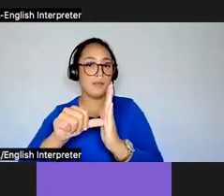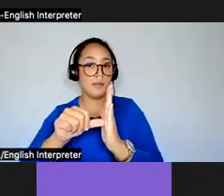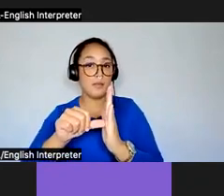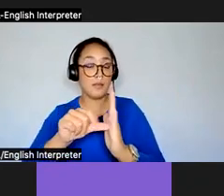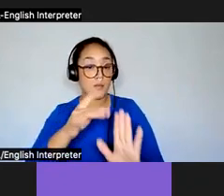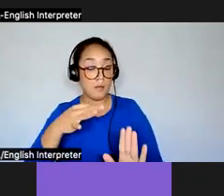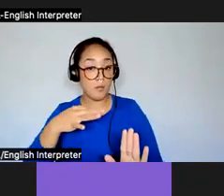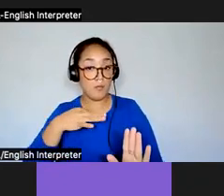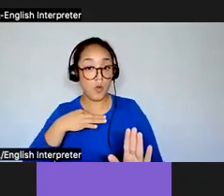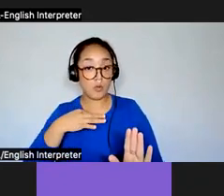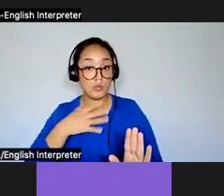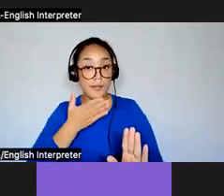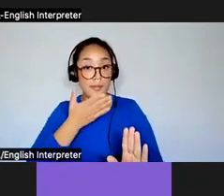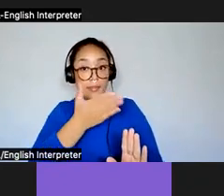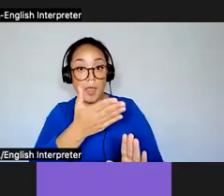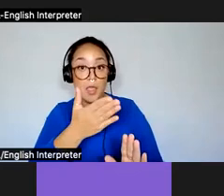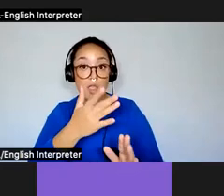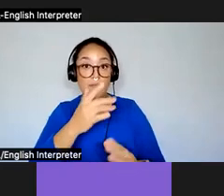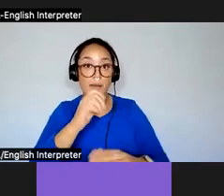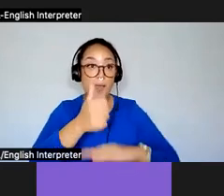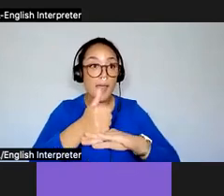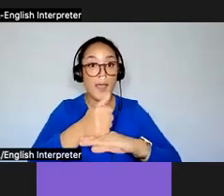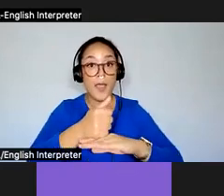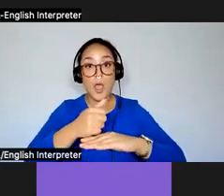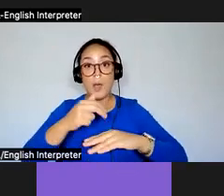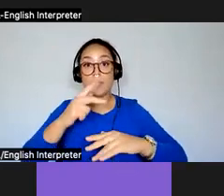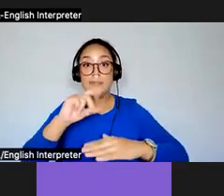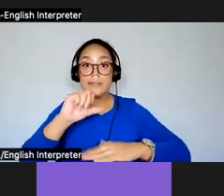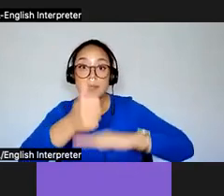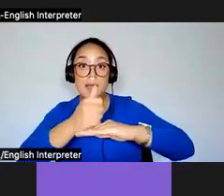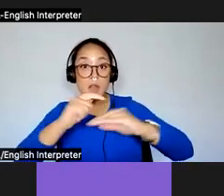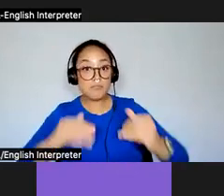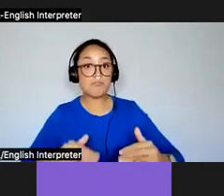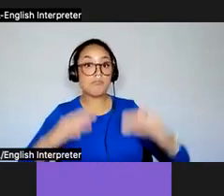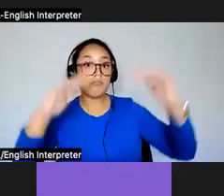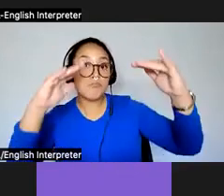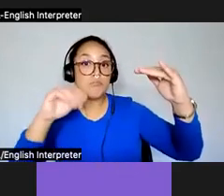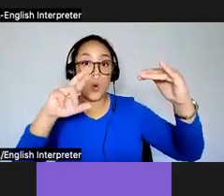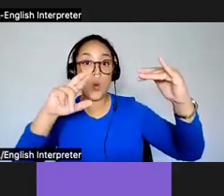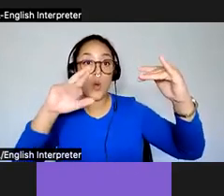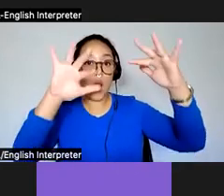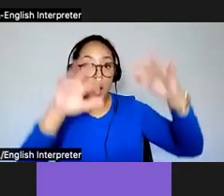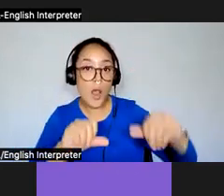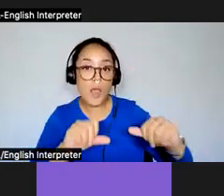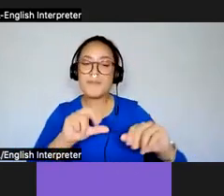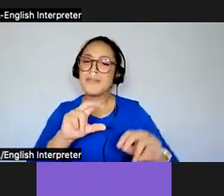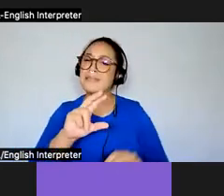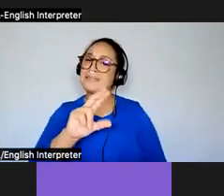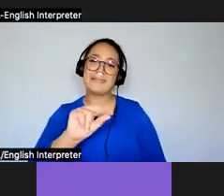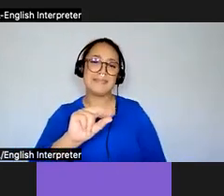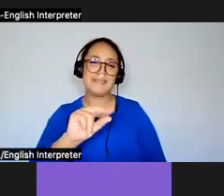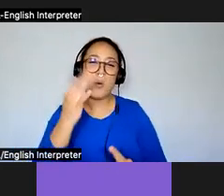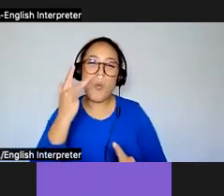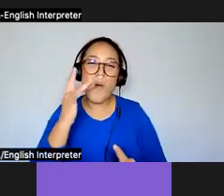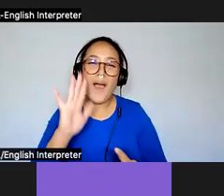equipment and teardown stages. And the reason for that is that all of your events are so unique, that we can't possibly